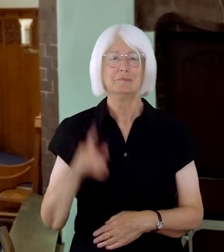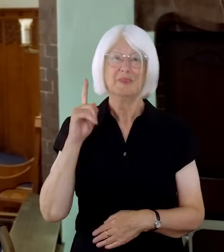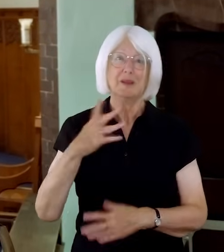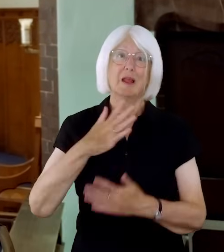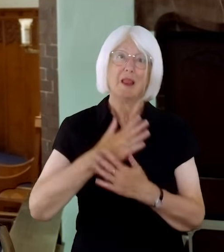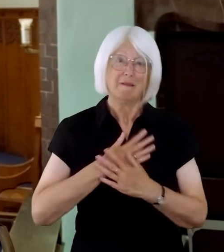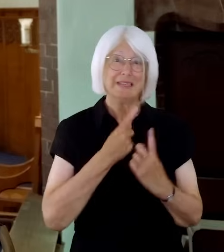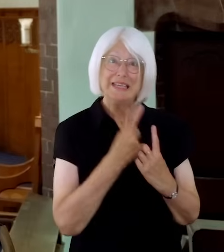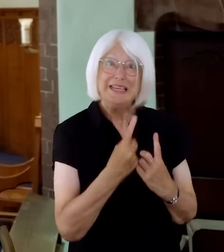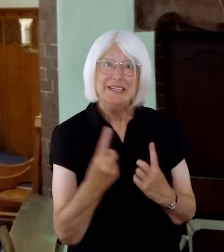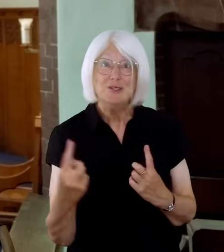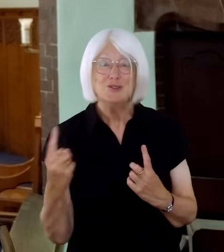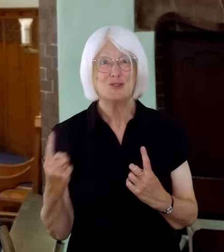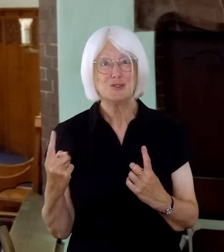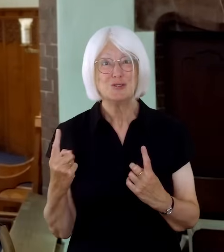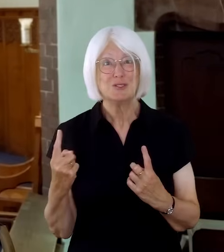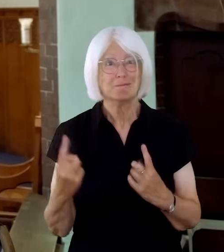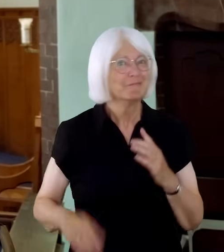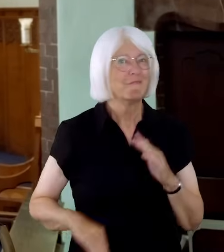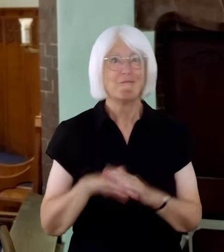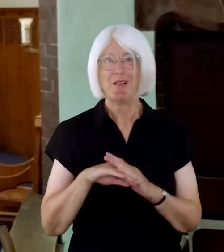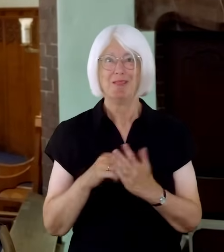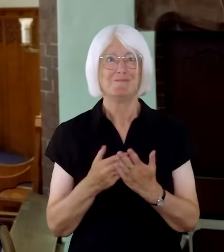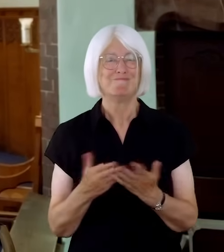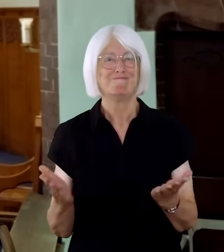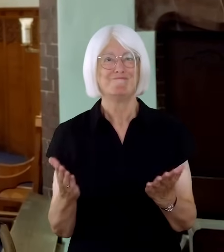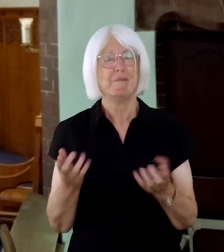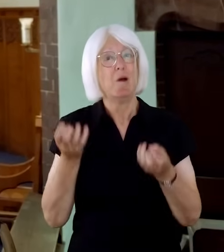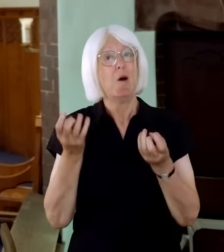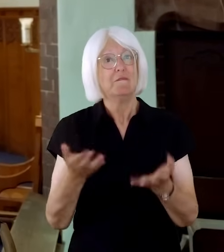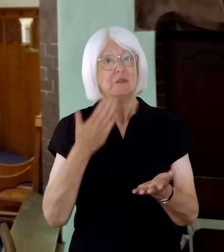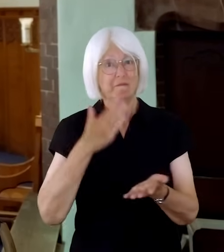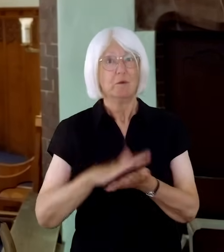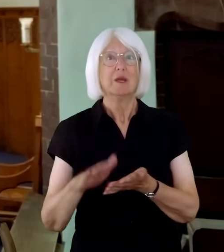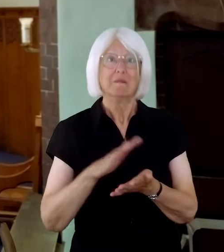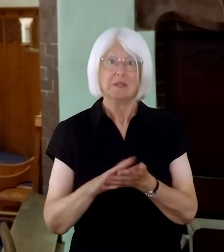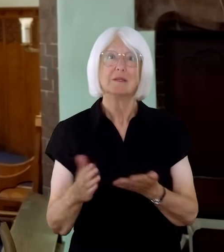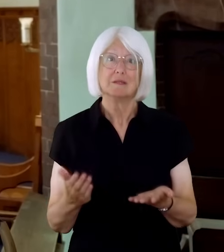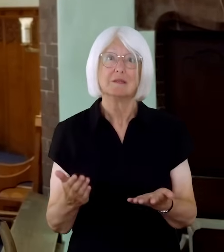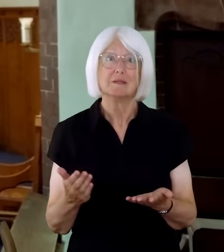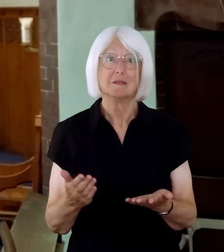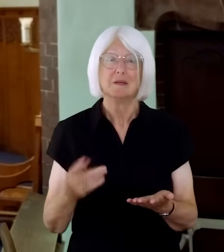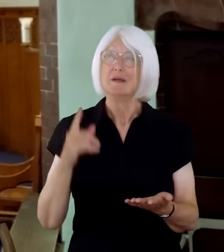God loves each and every one of us unconditionally. God offers us forgiveness.